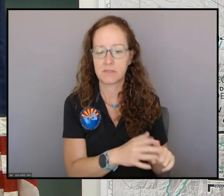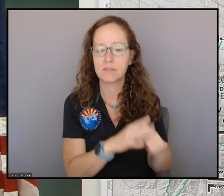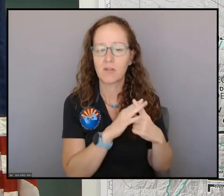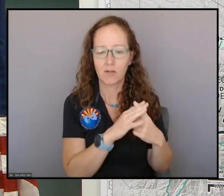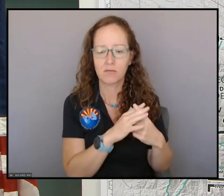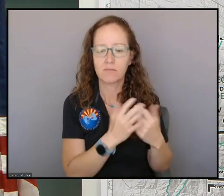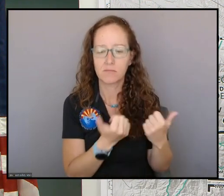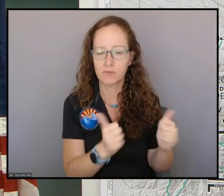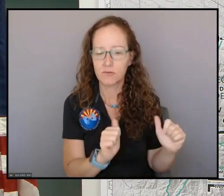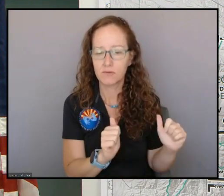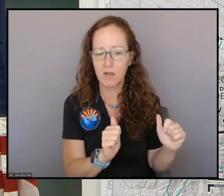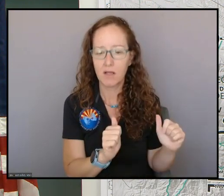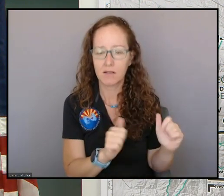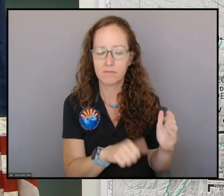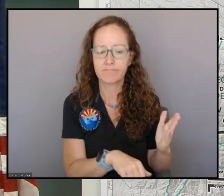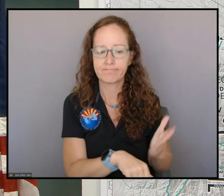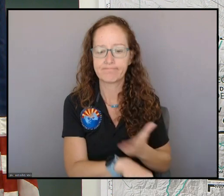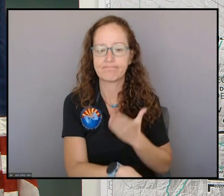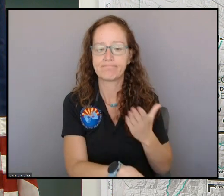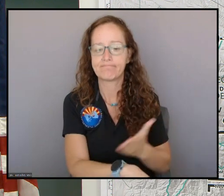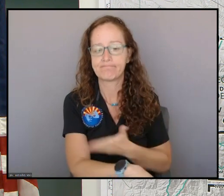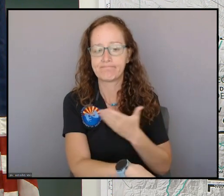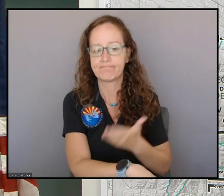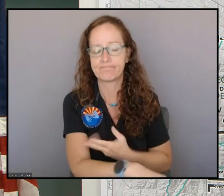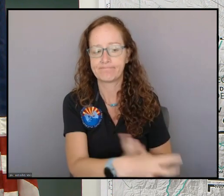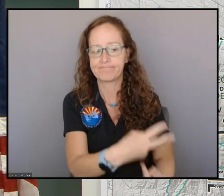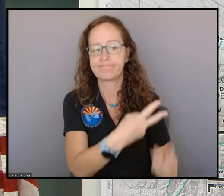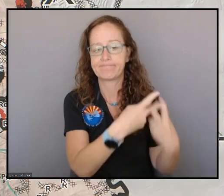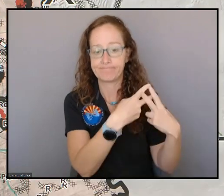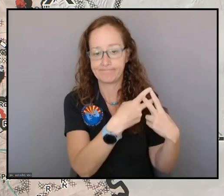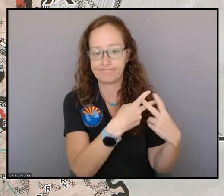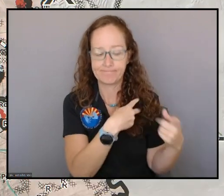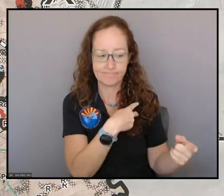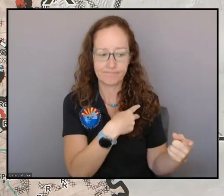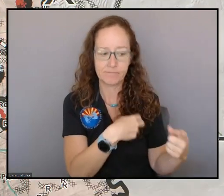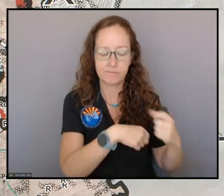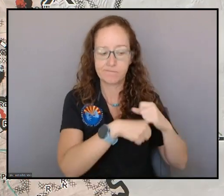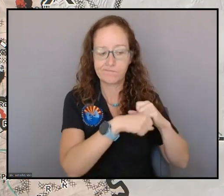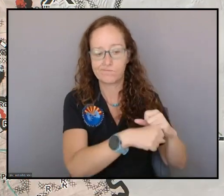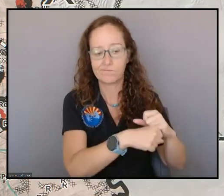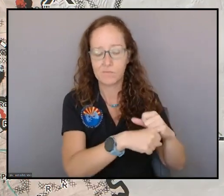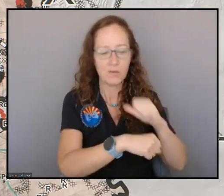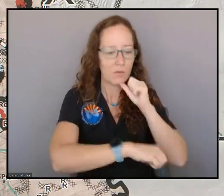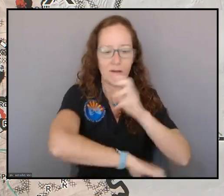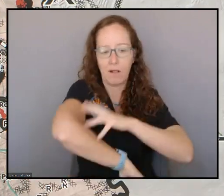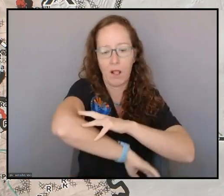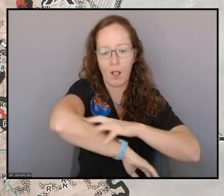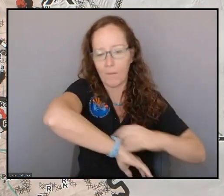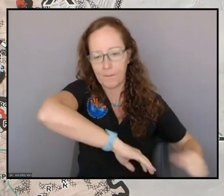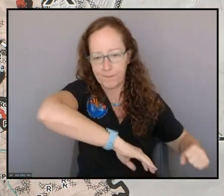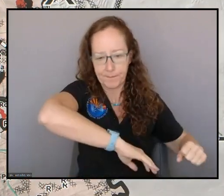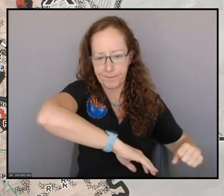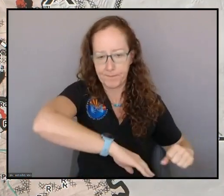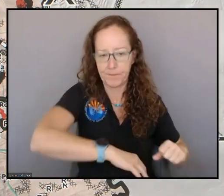that stuff to a state where it will prevent or control the erosion and any damages that may come from the wetting rains